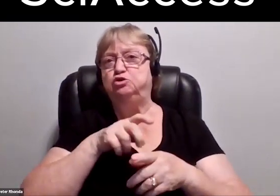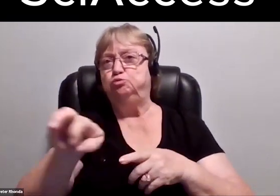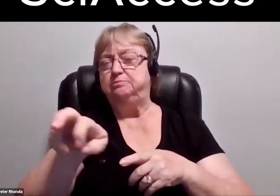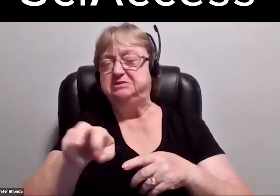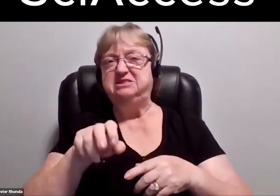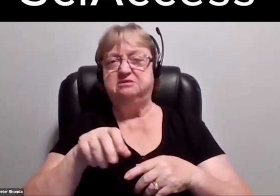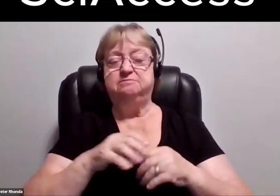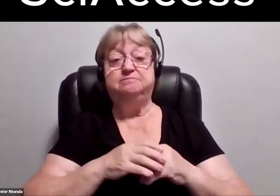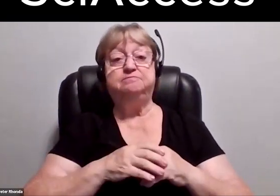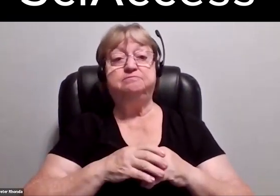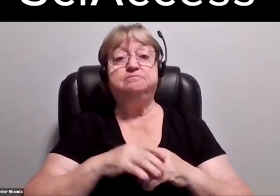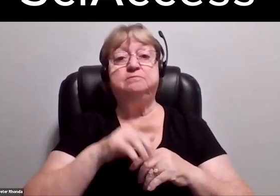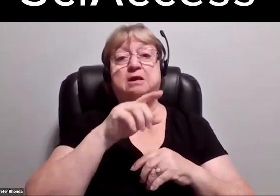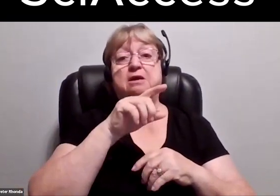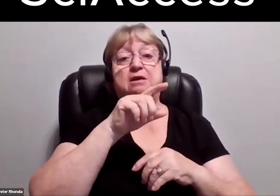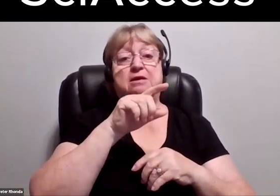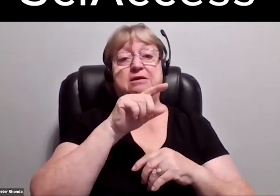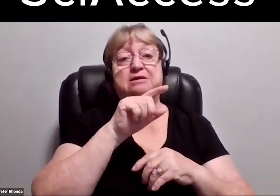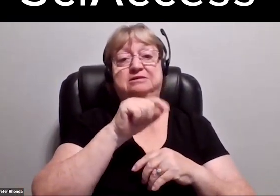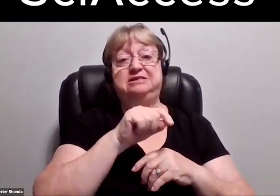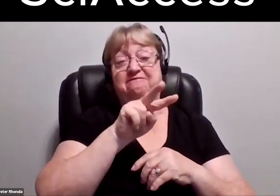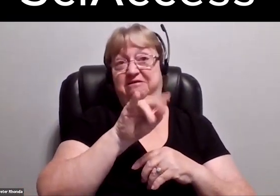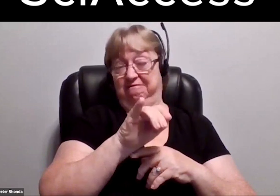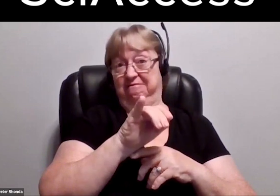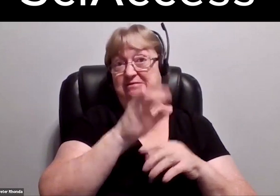Then the TVIs and the high school STEM teachers work together